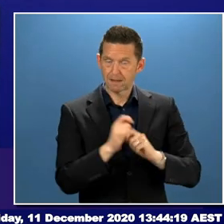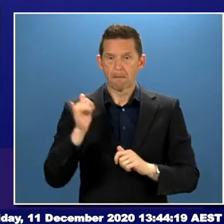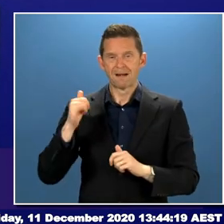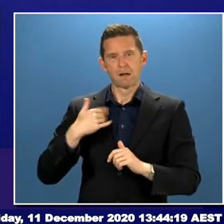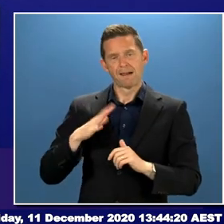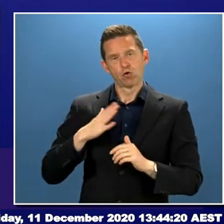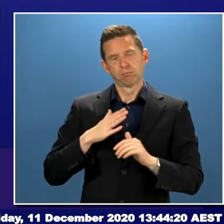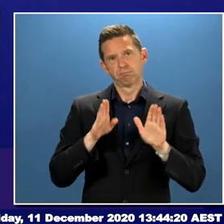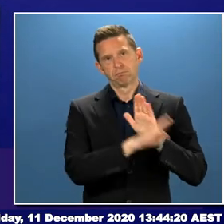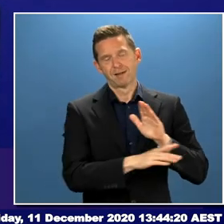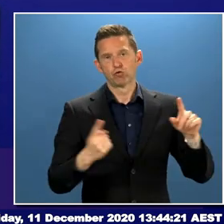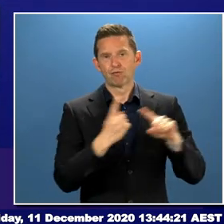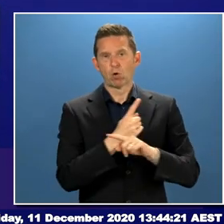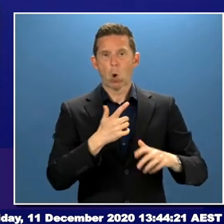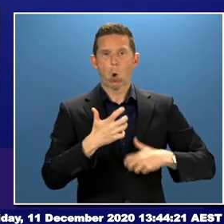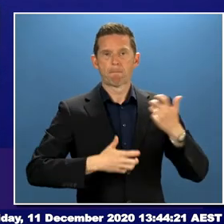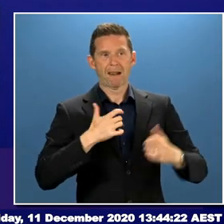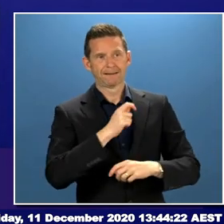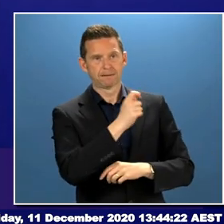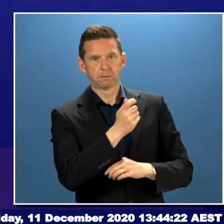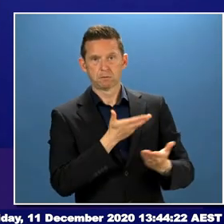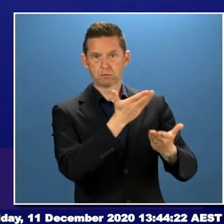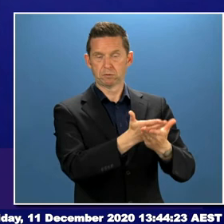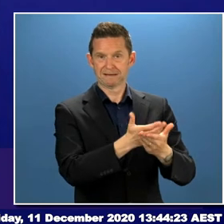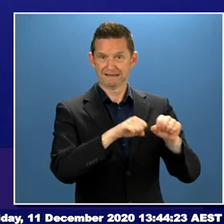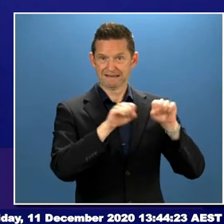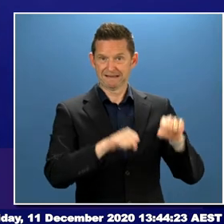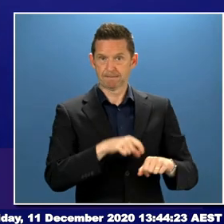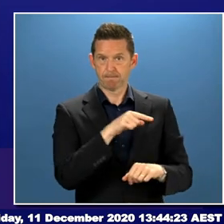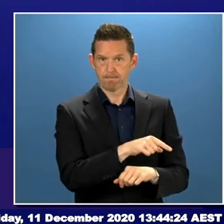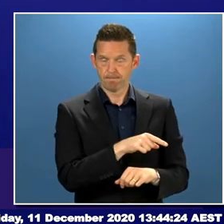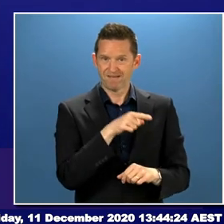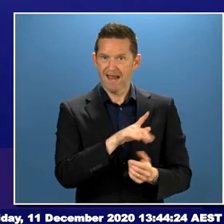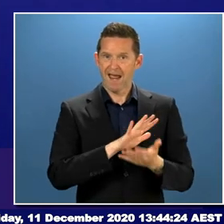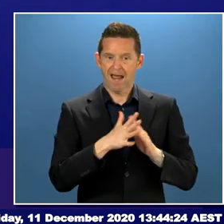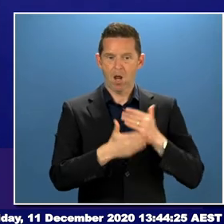system as the mechanism for enforcing the right to work insofar